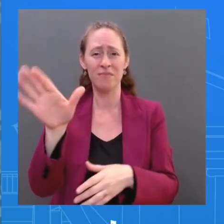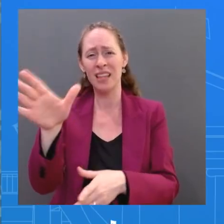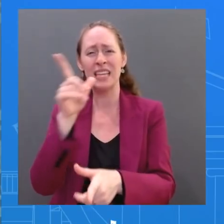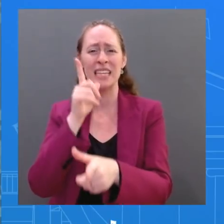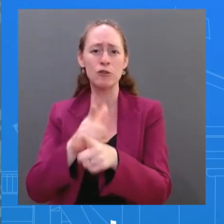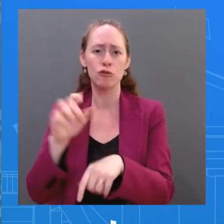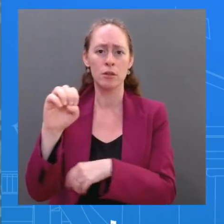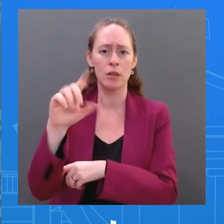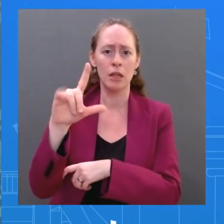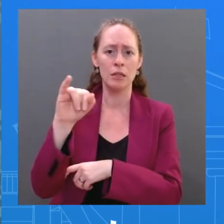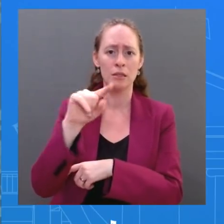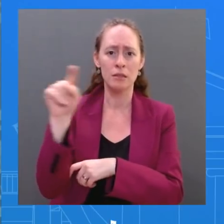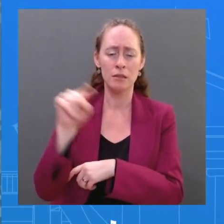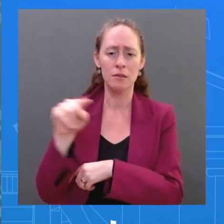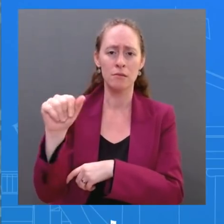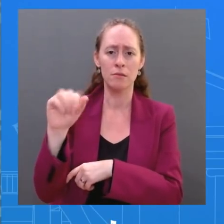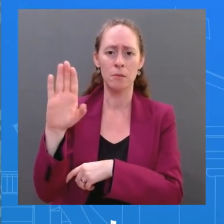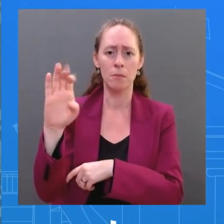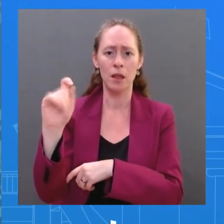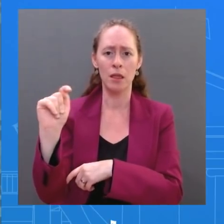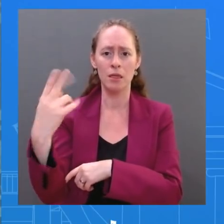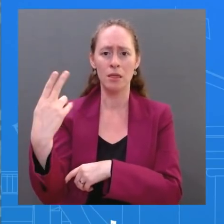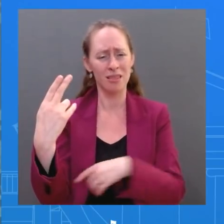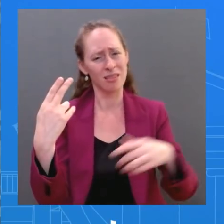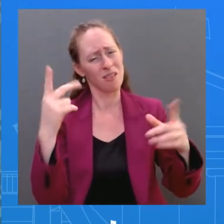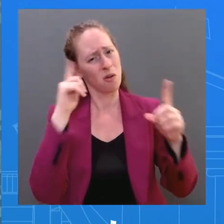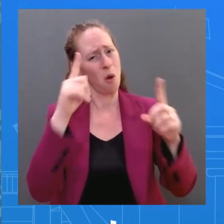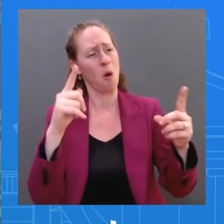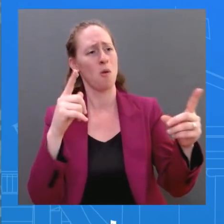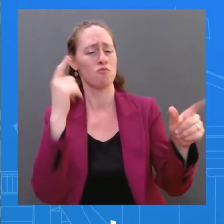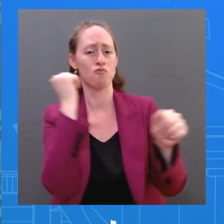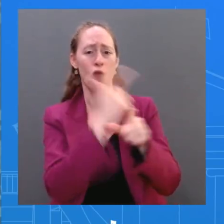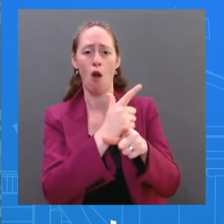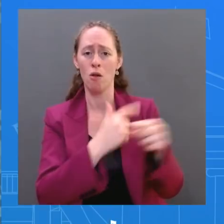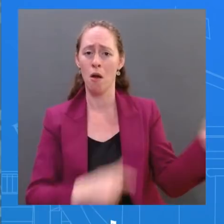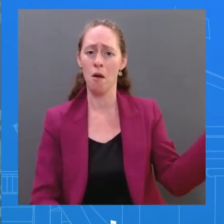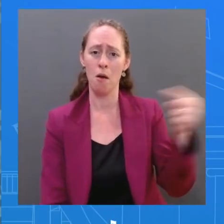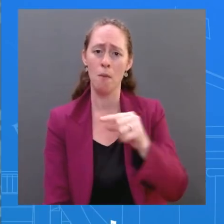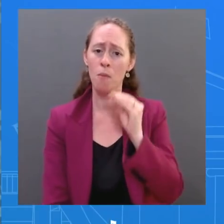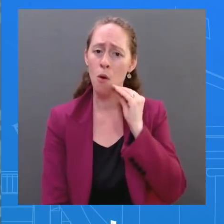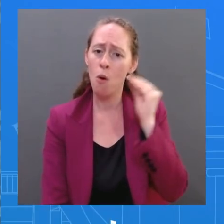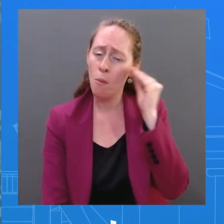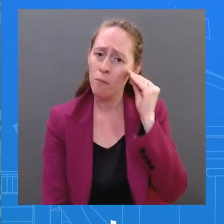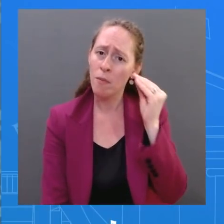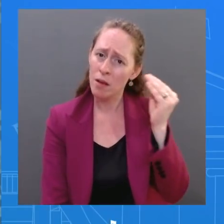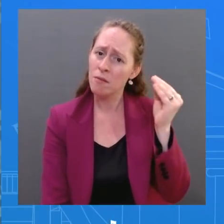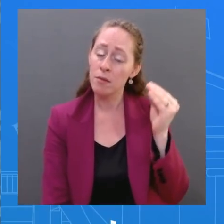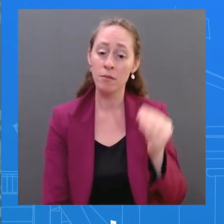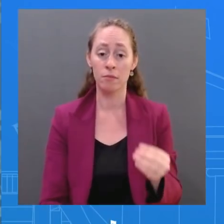as far as communicating with the family, which I think is very important to share. So, yesterday, White House staff joined the Special